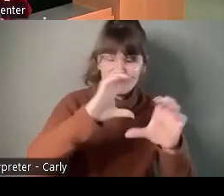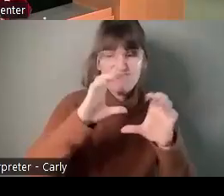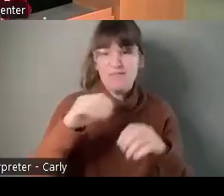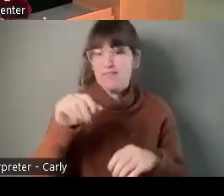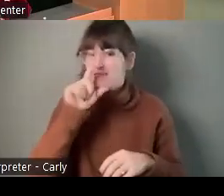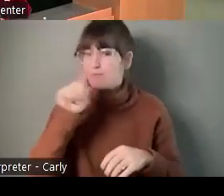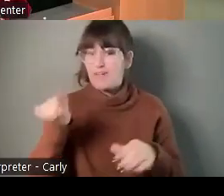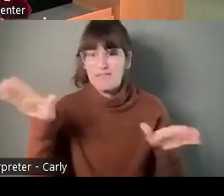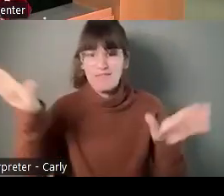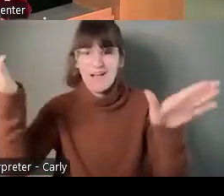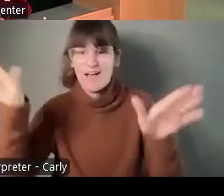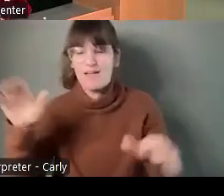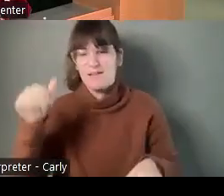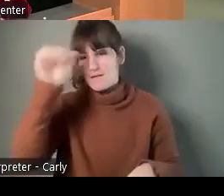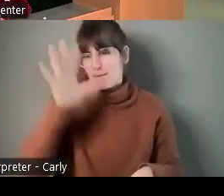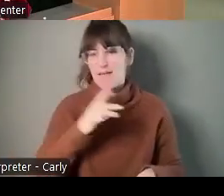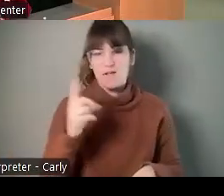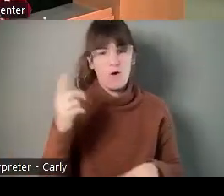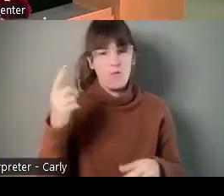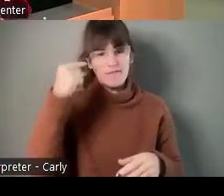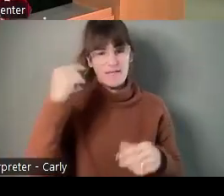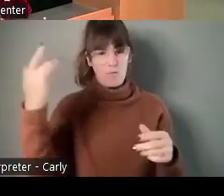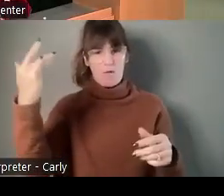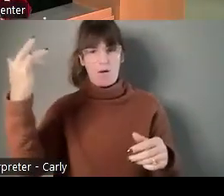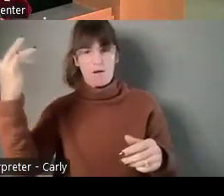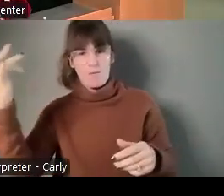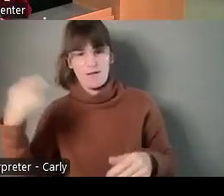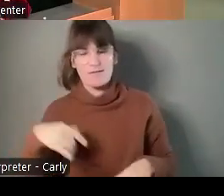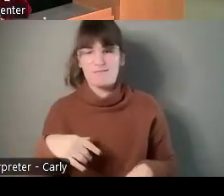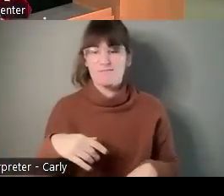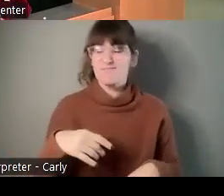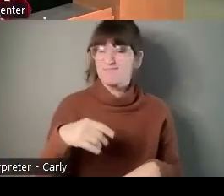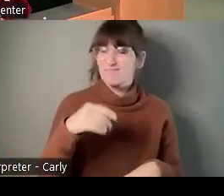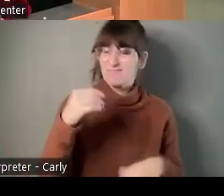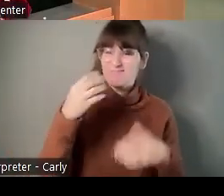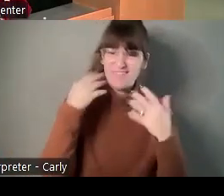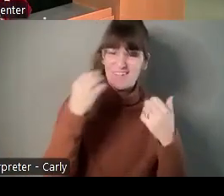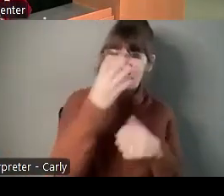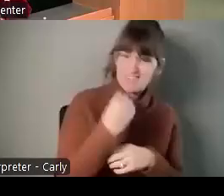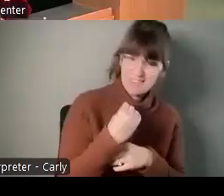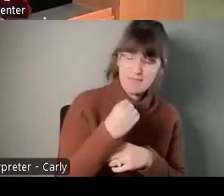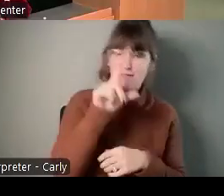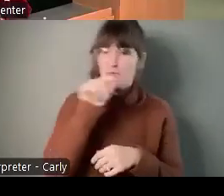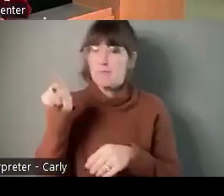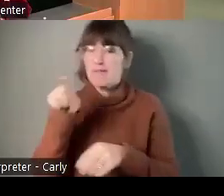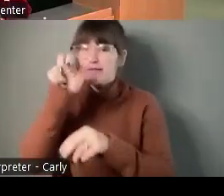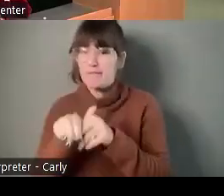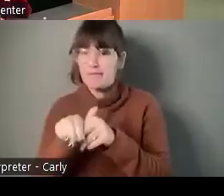why why. Tiger got to sleep, bird got to land, and then man got to tell himself he understand.